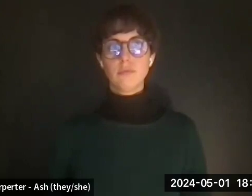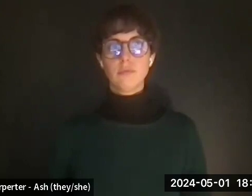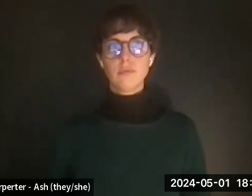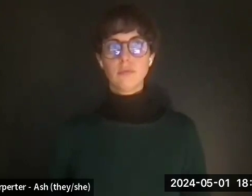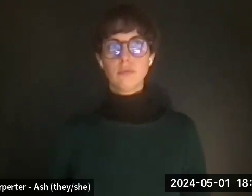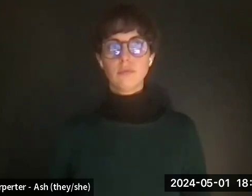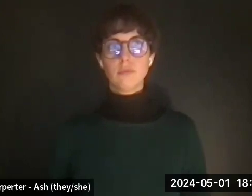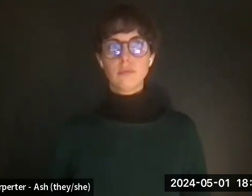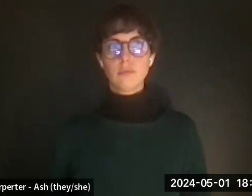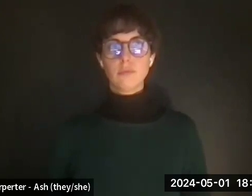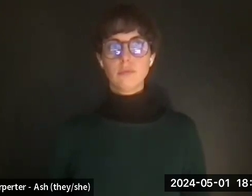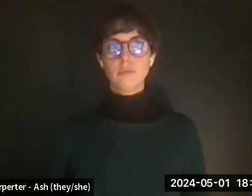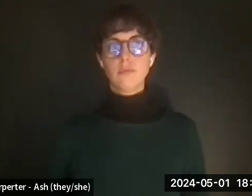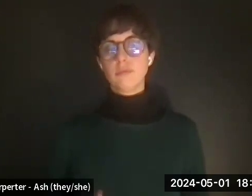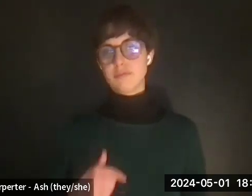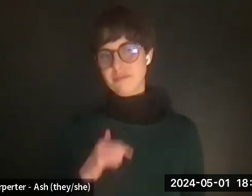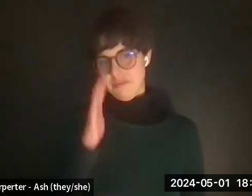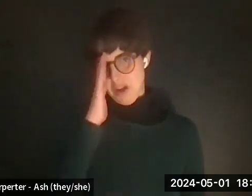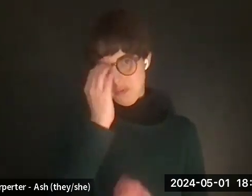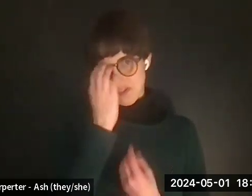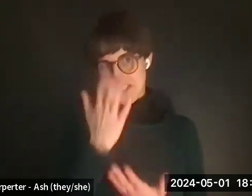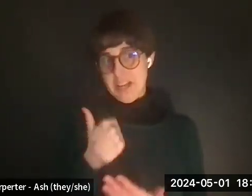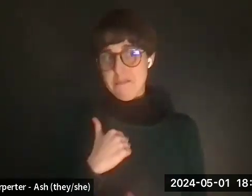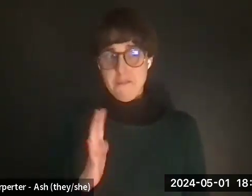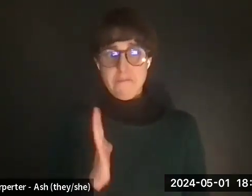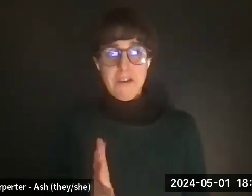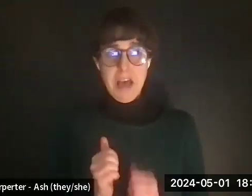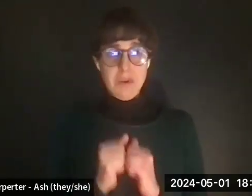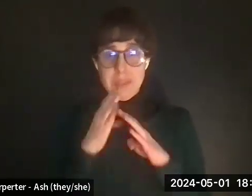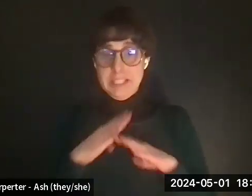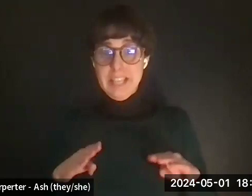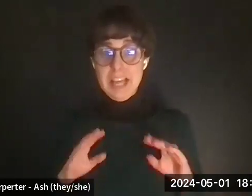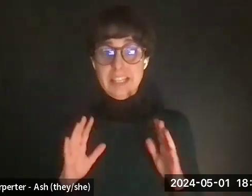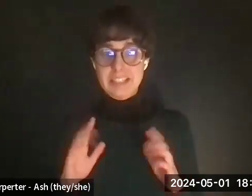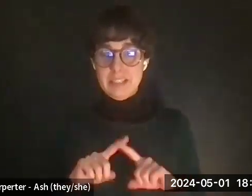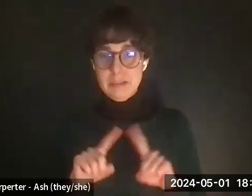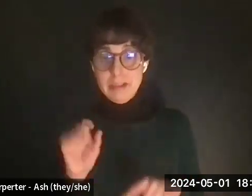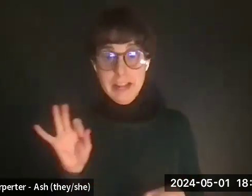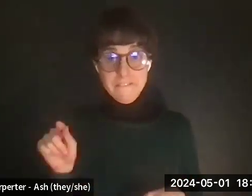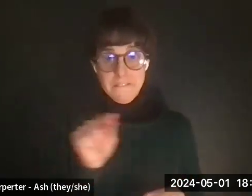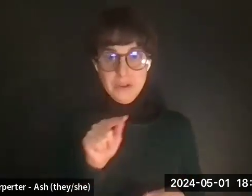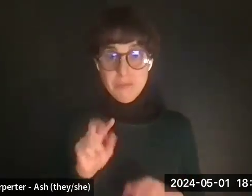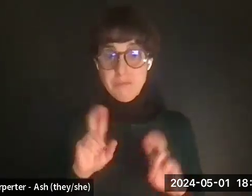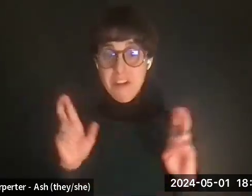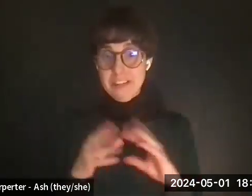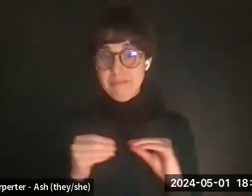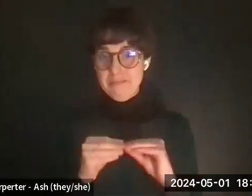And we'll just say I'm really good at silence, but please raise your hand if you have any questions or put them in the comment section.